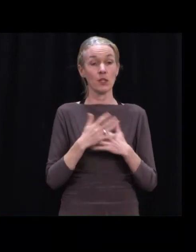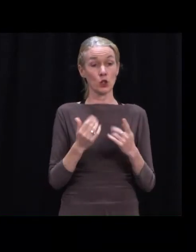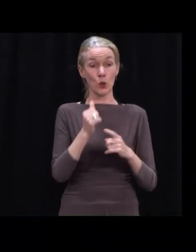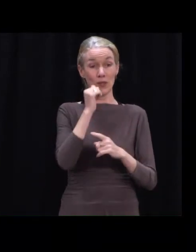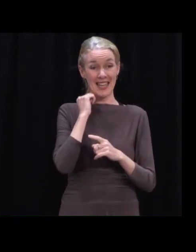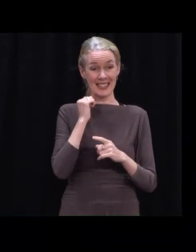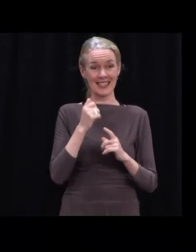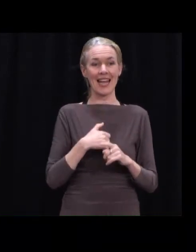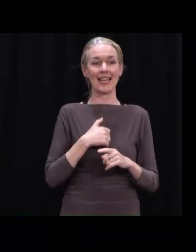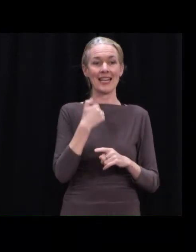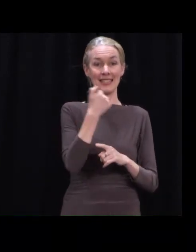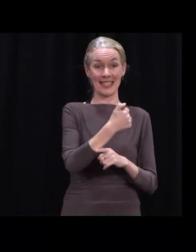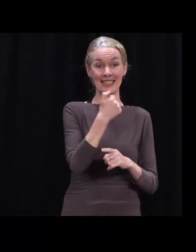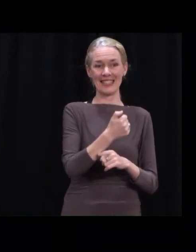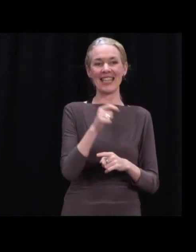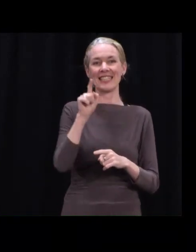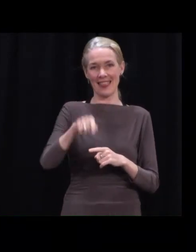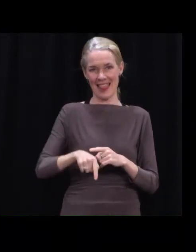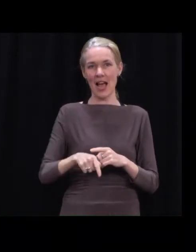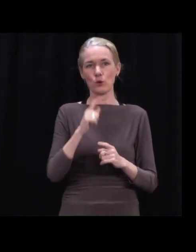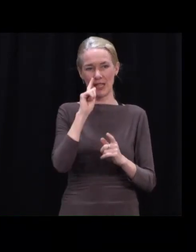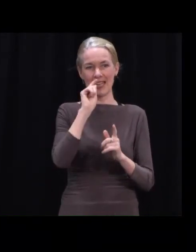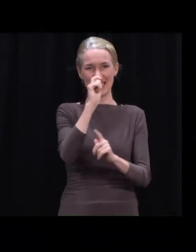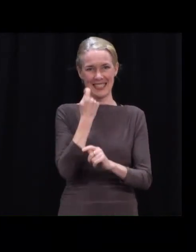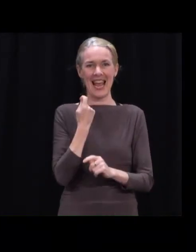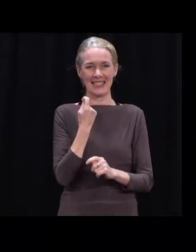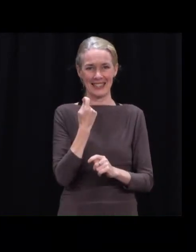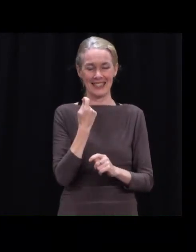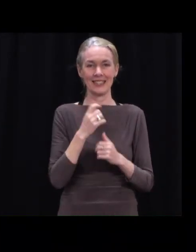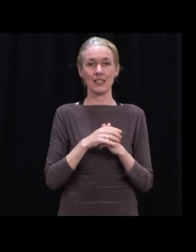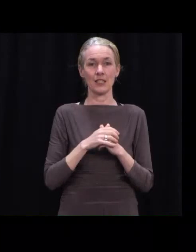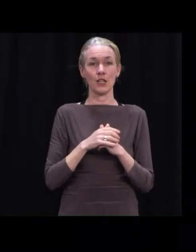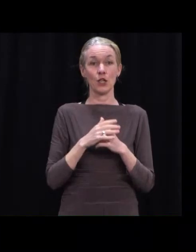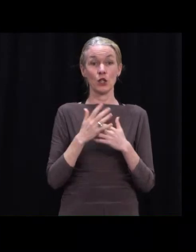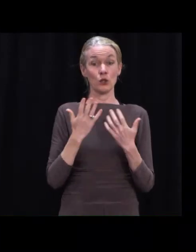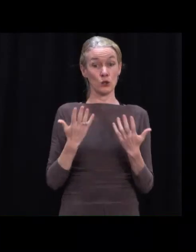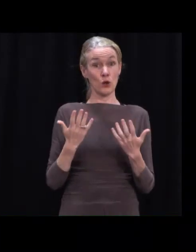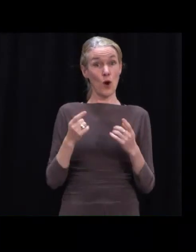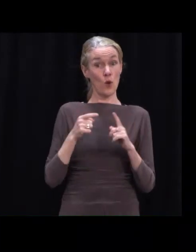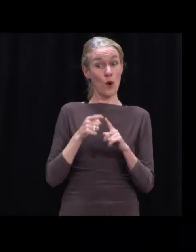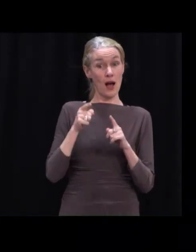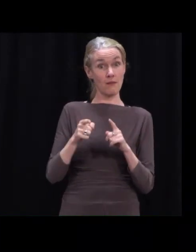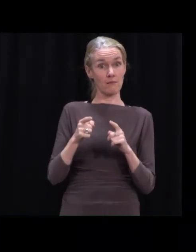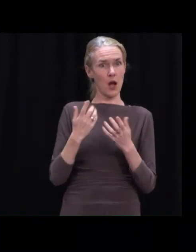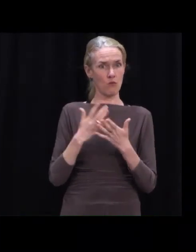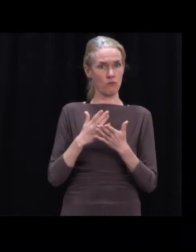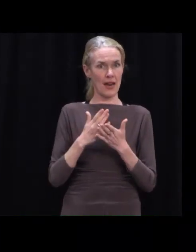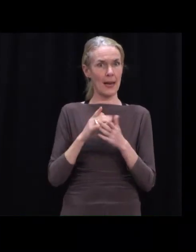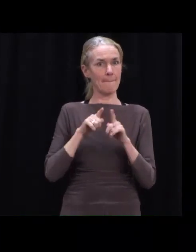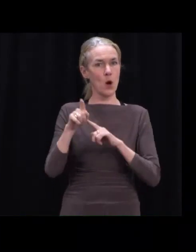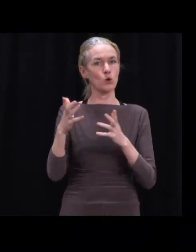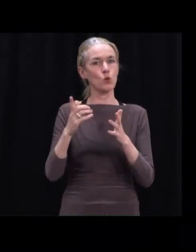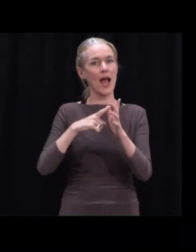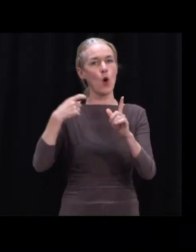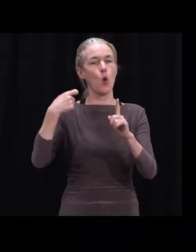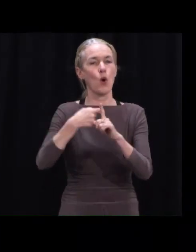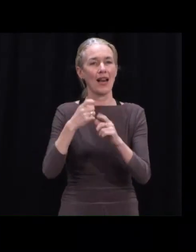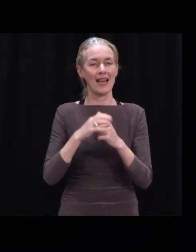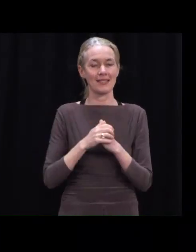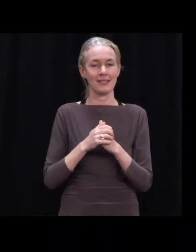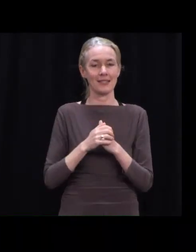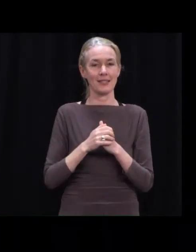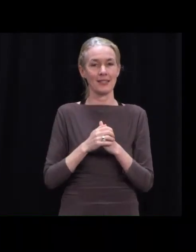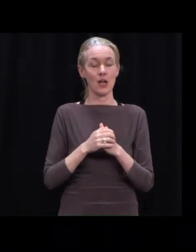Tamarki are operating safely.